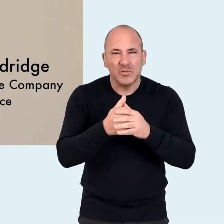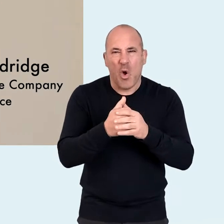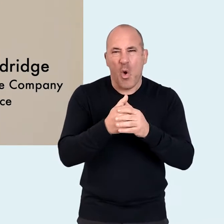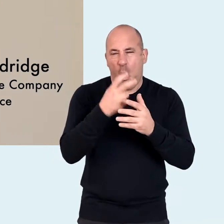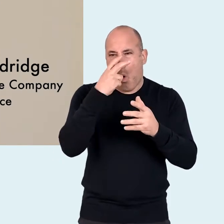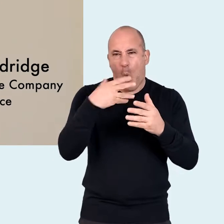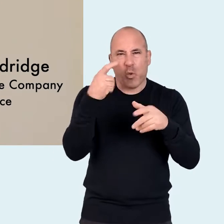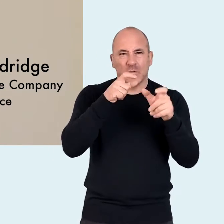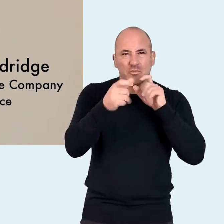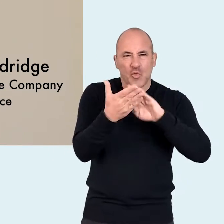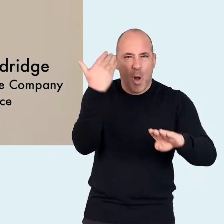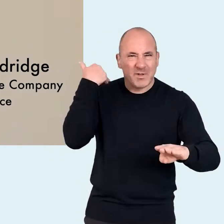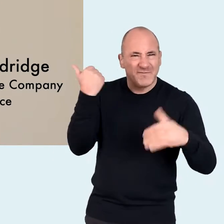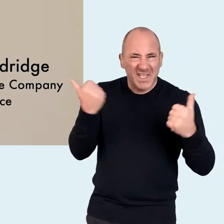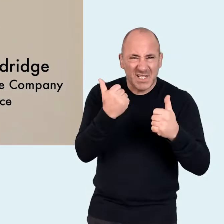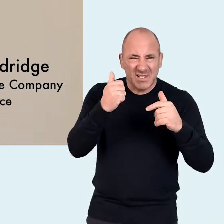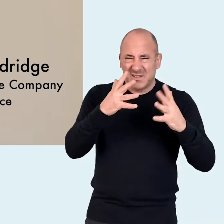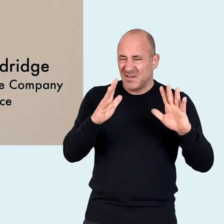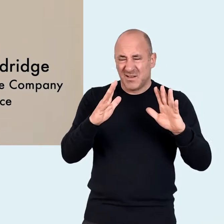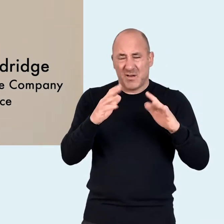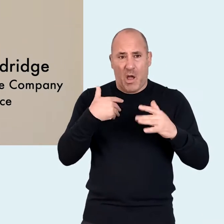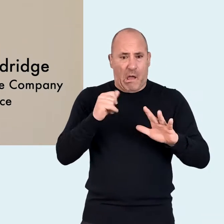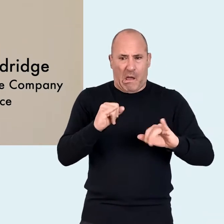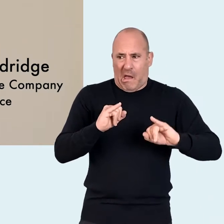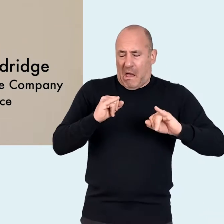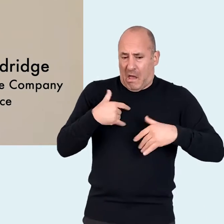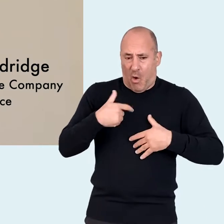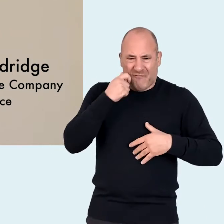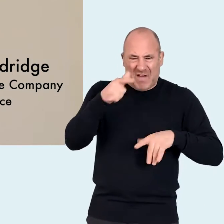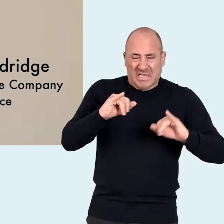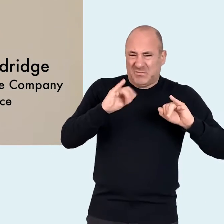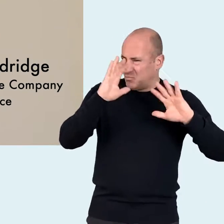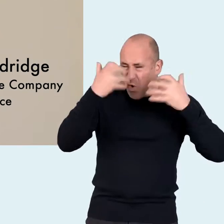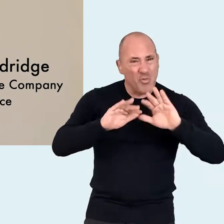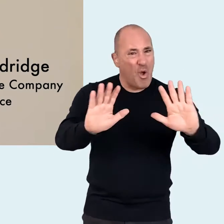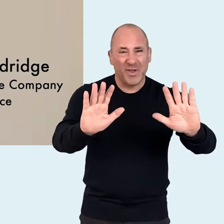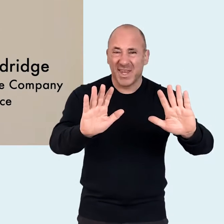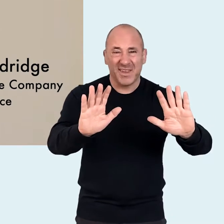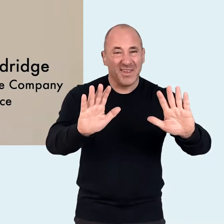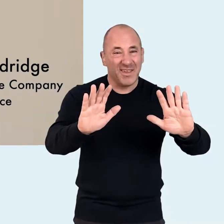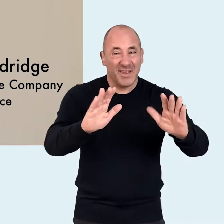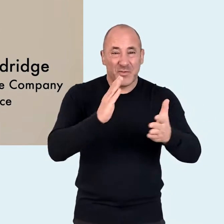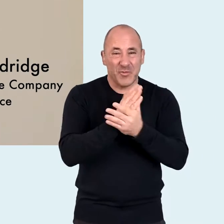or using the outdated terms. Don't worry about causing offence. Genuinely, it's all about